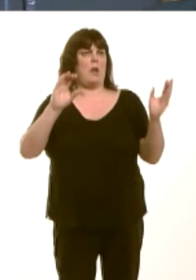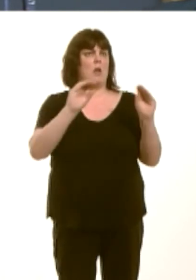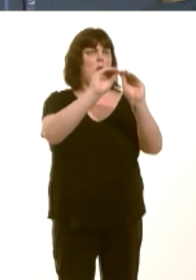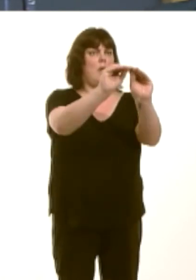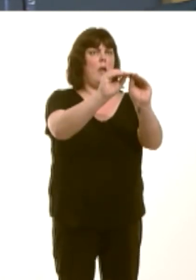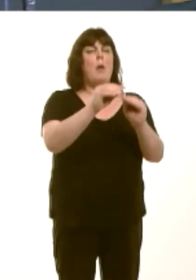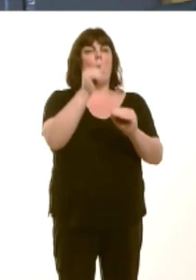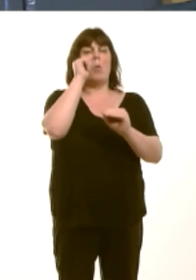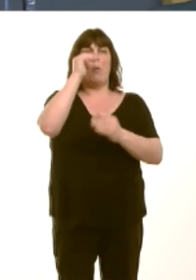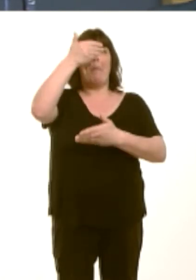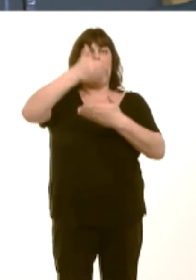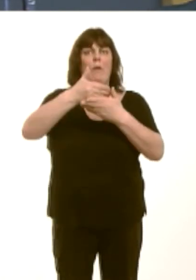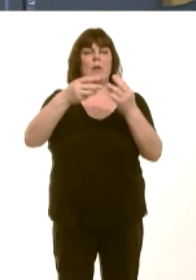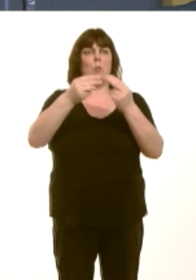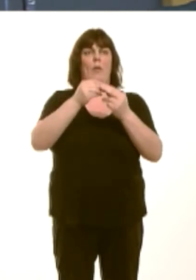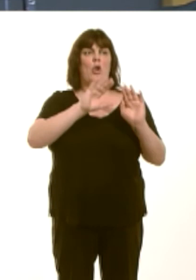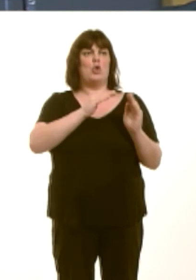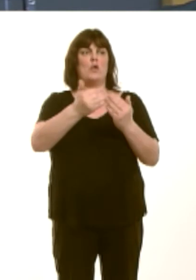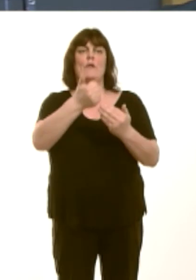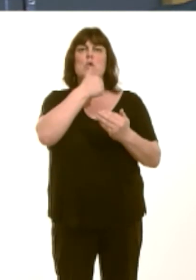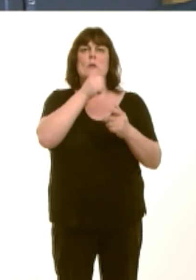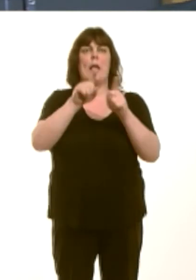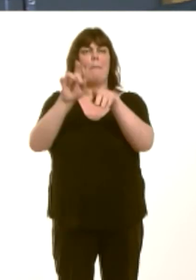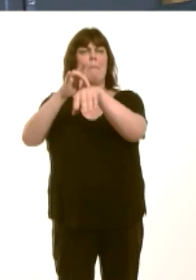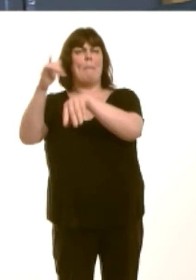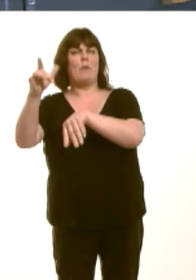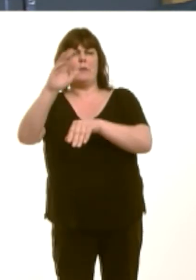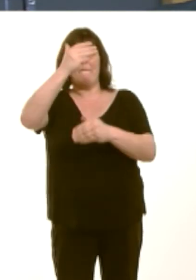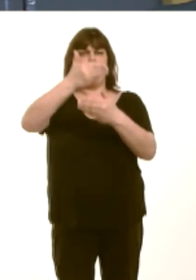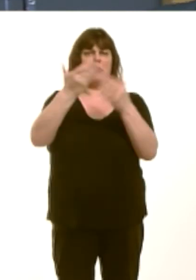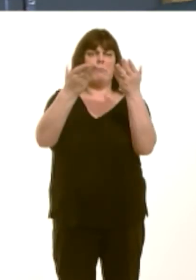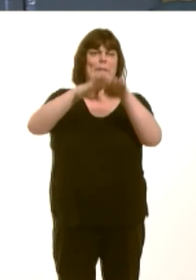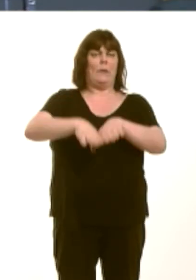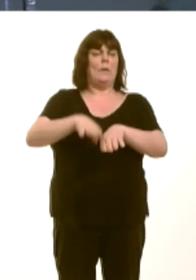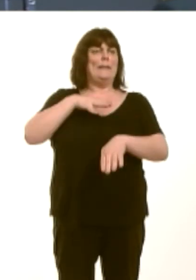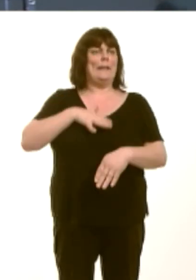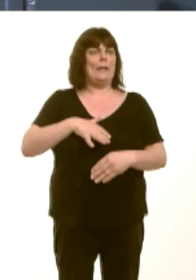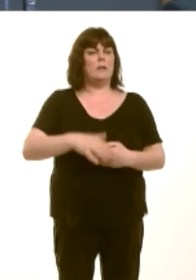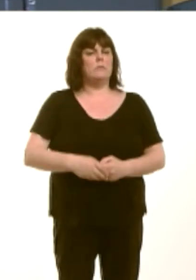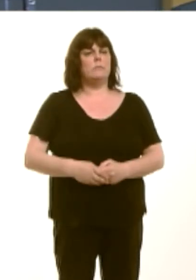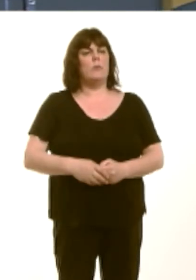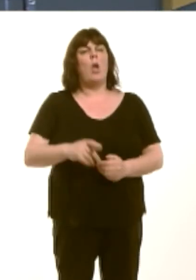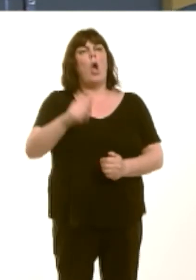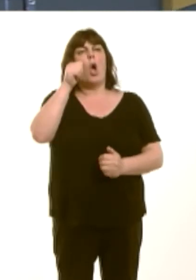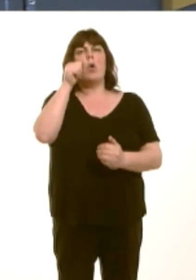down the barriers between service users and professionals. How do you therefore respond to the call, which was put in a letter to you backed by